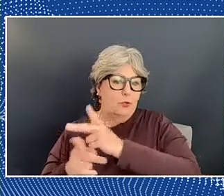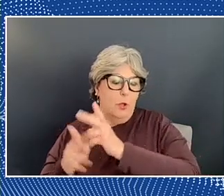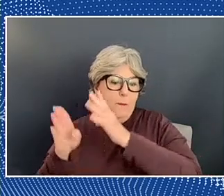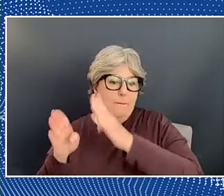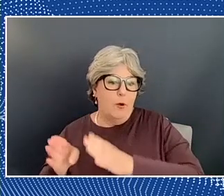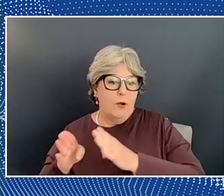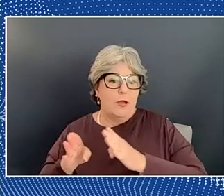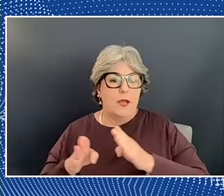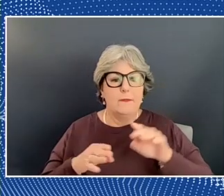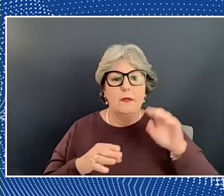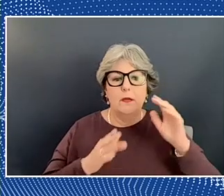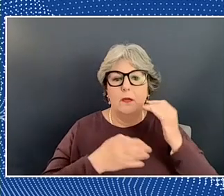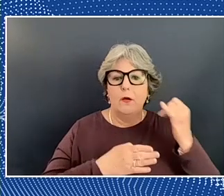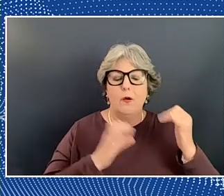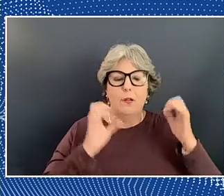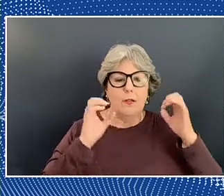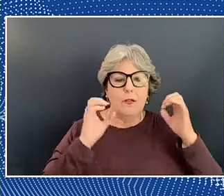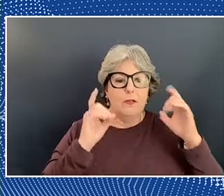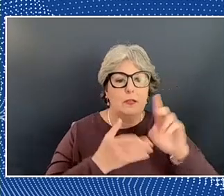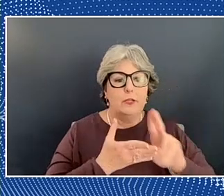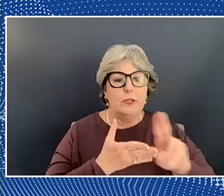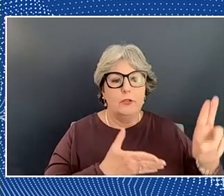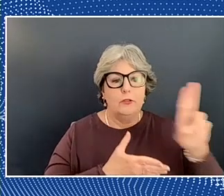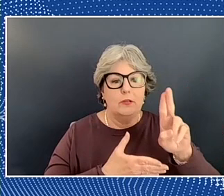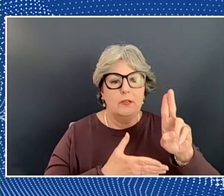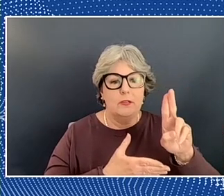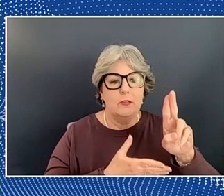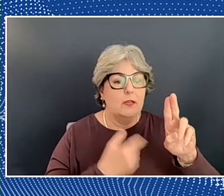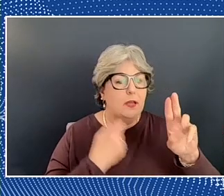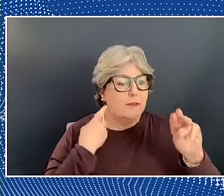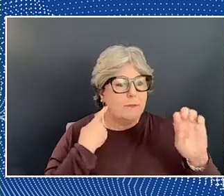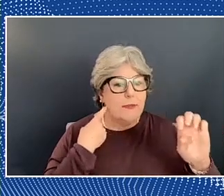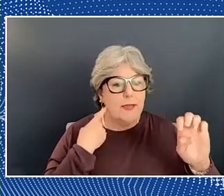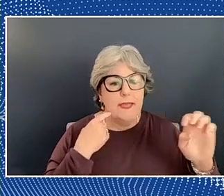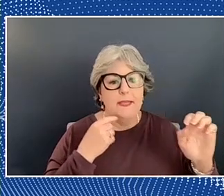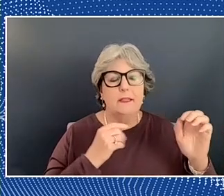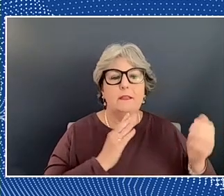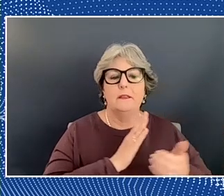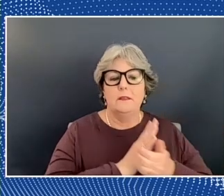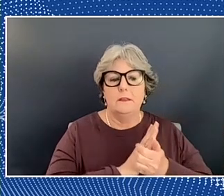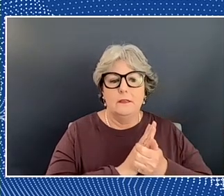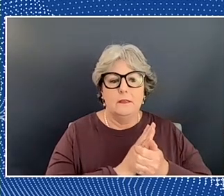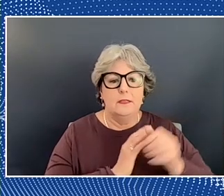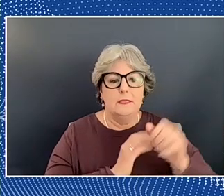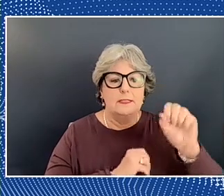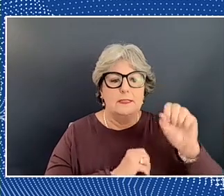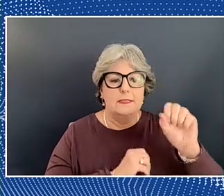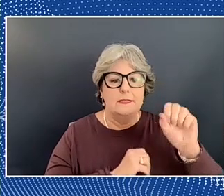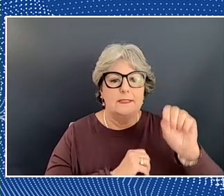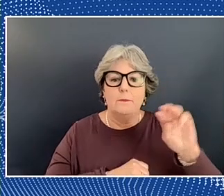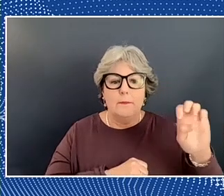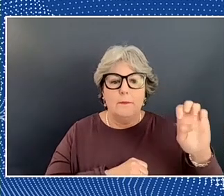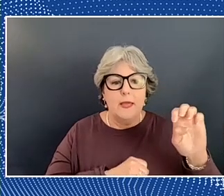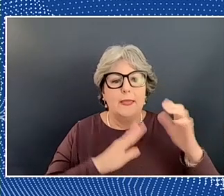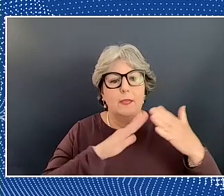education coordinator for the University of Maine and adjunct professor at the University of Southern Maine, Southern Maine Community College, and the